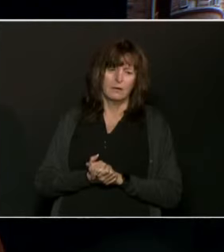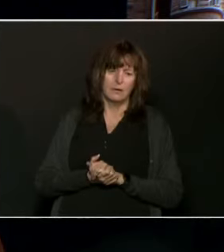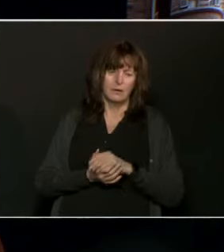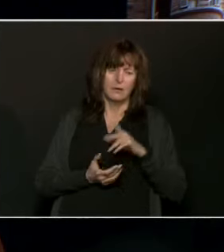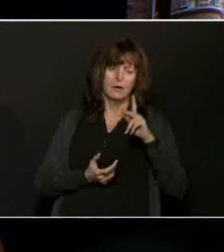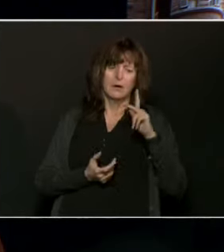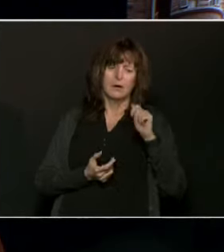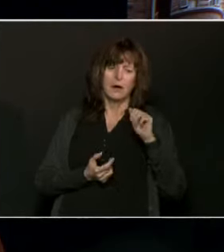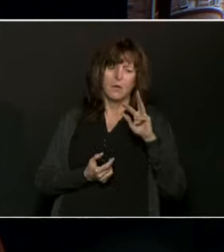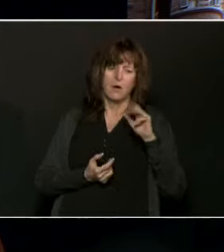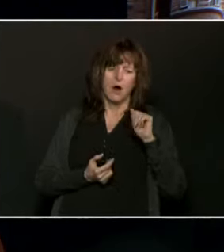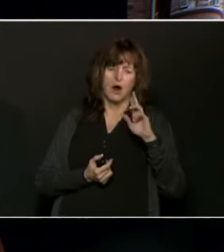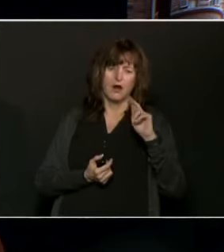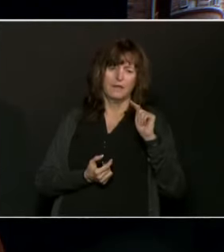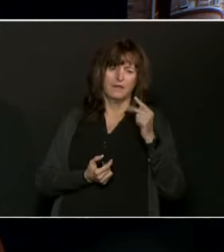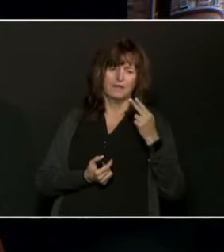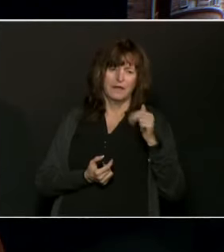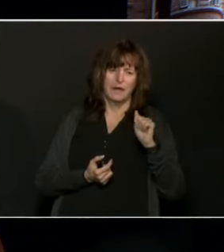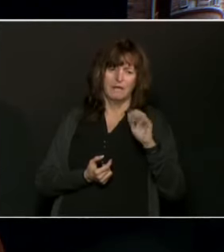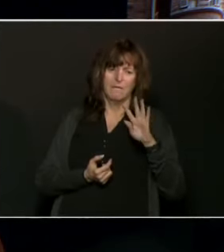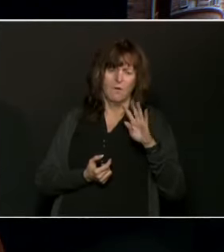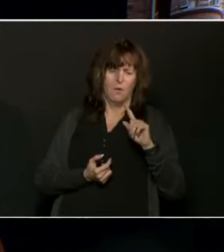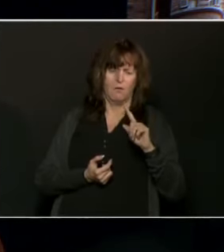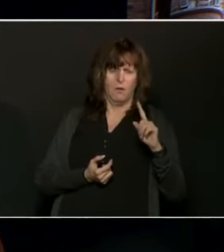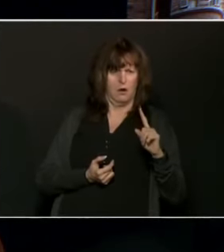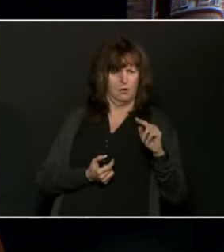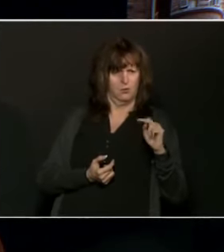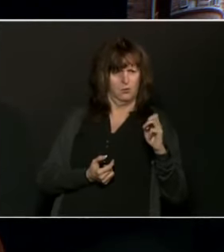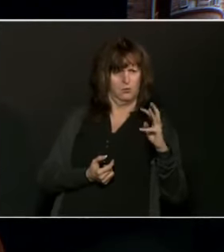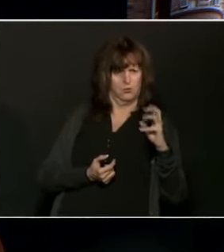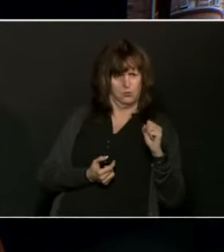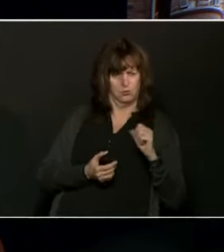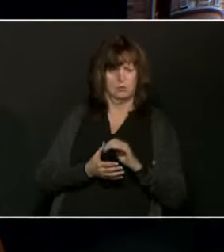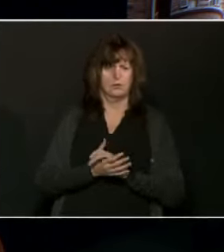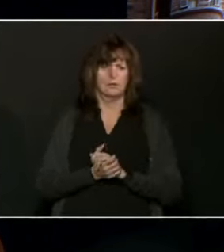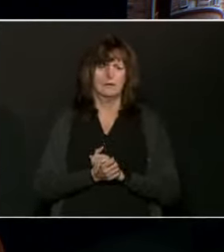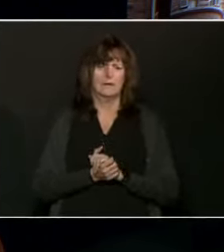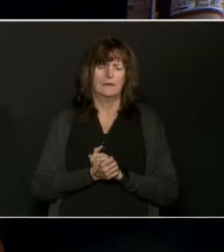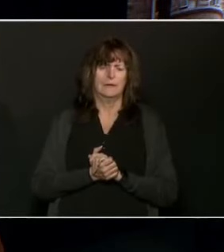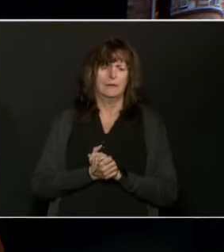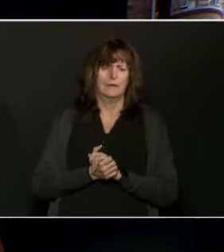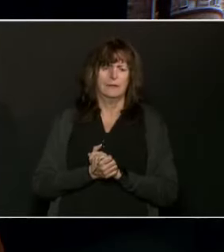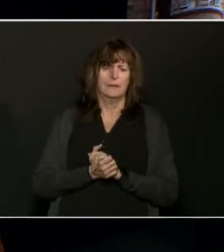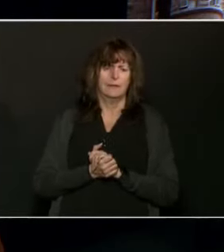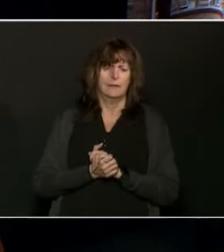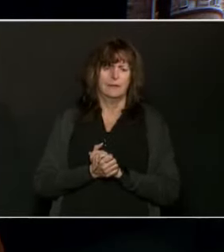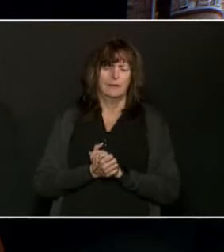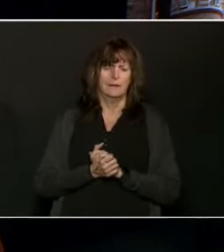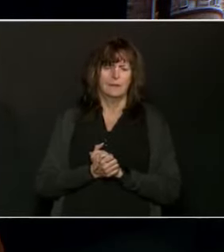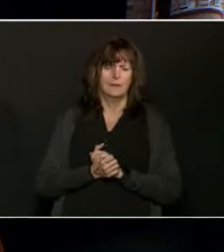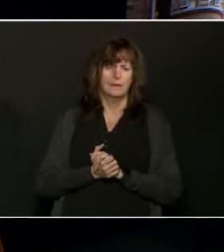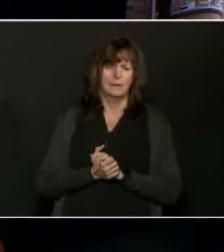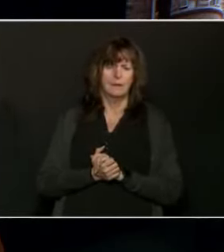FROM PAMELA WITH 411 NEWS.